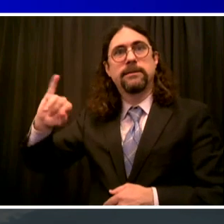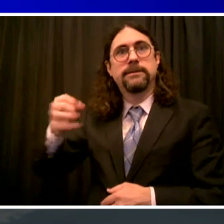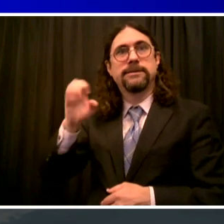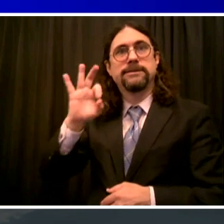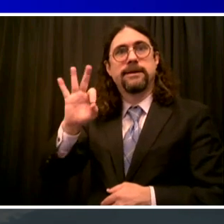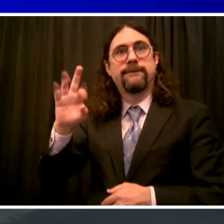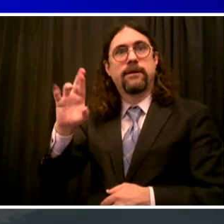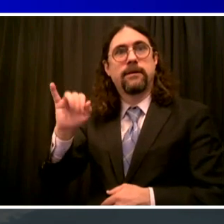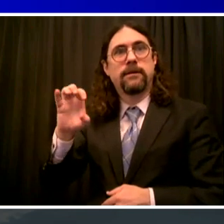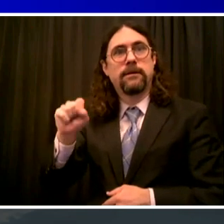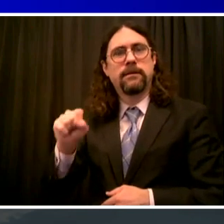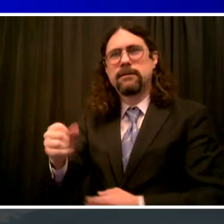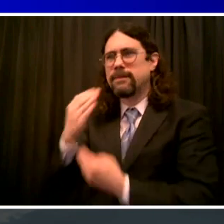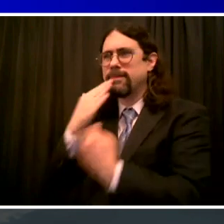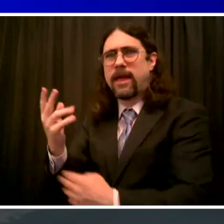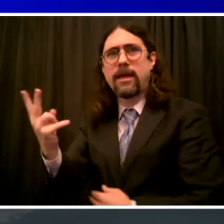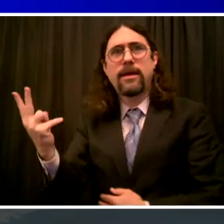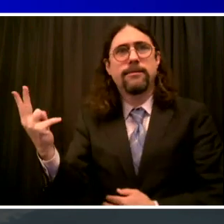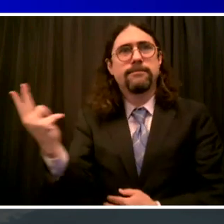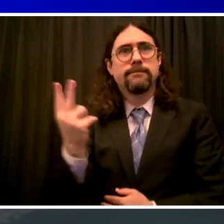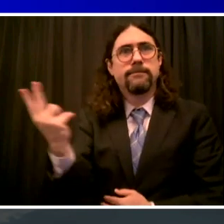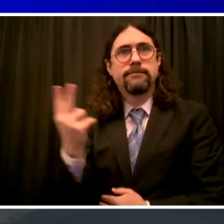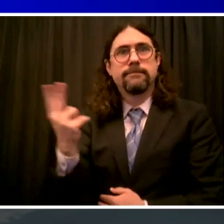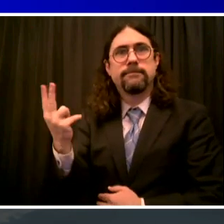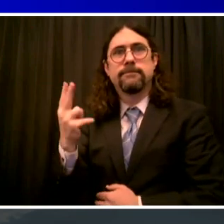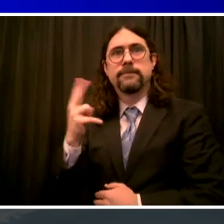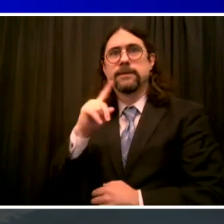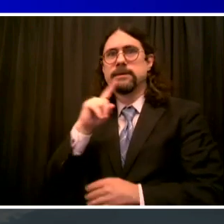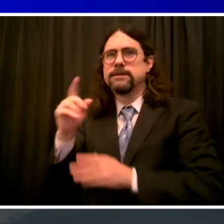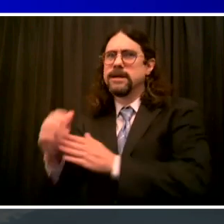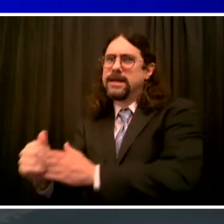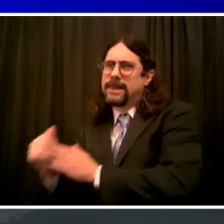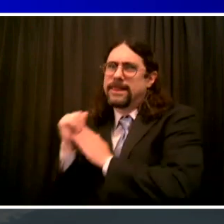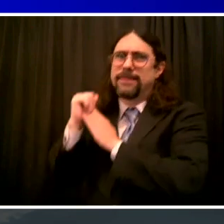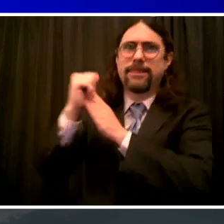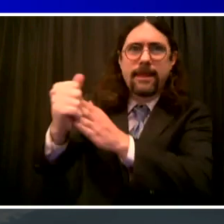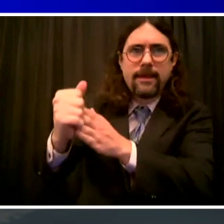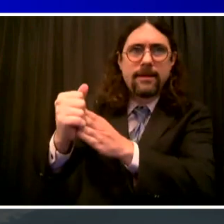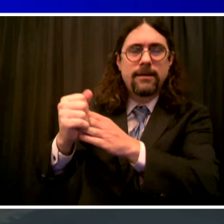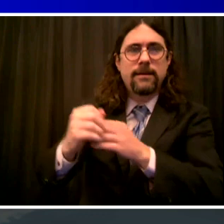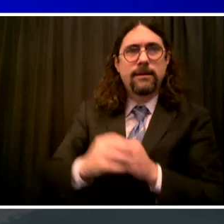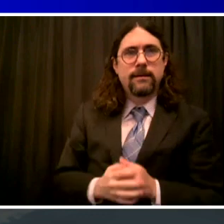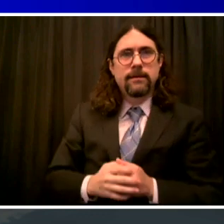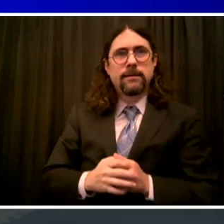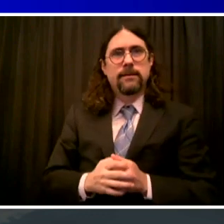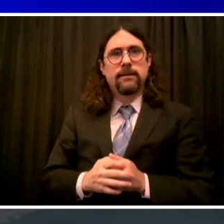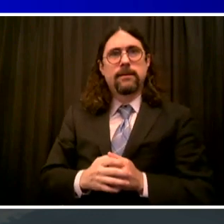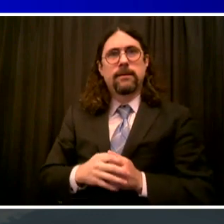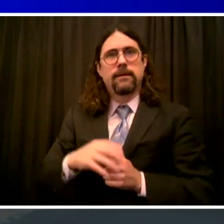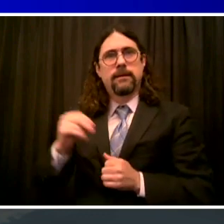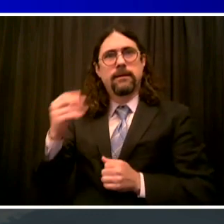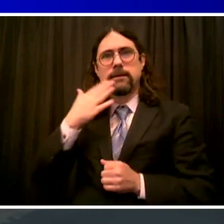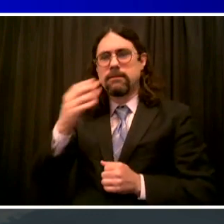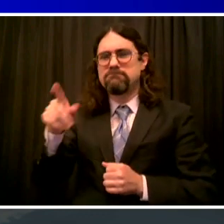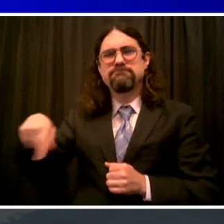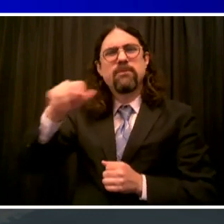NITA LOWY. NDA HAKEEM JEFFRIES, BOTH OF THEM PLAYED AN ABSOLUTELY CRUCIAL ROLE BRINGIG NIT